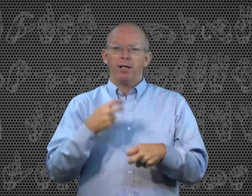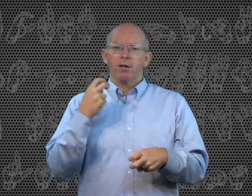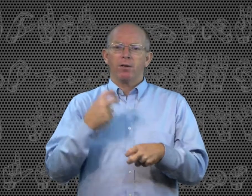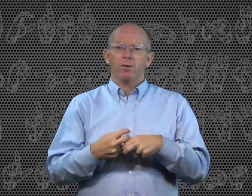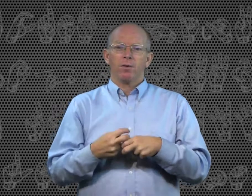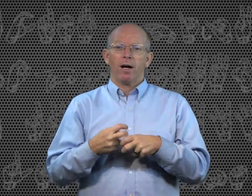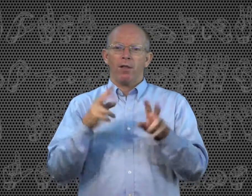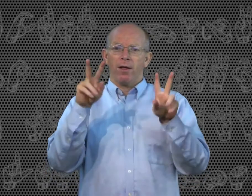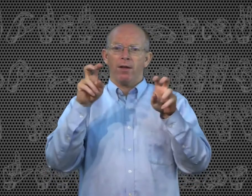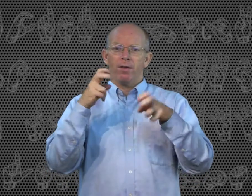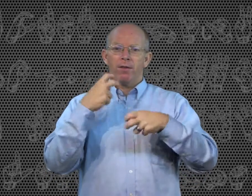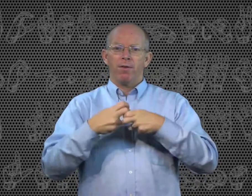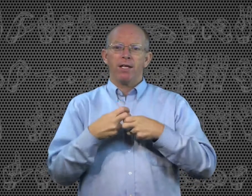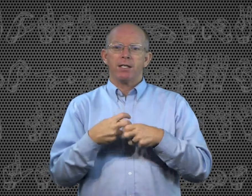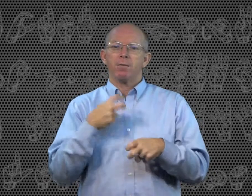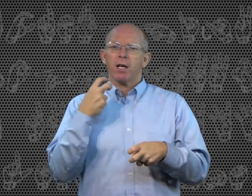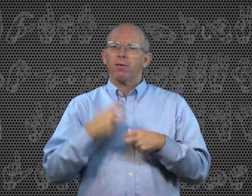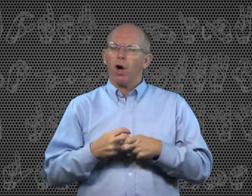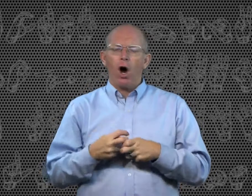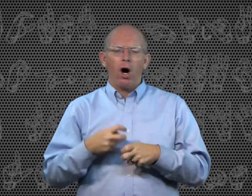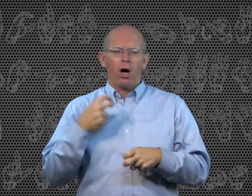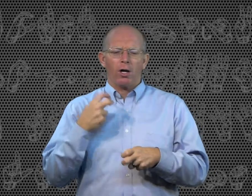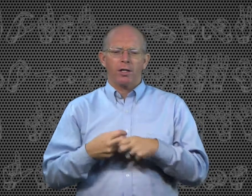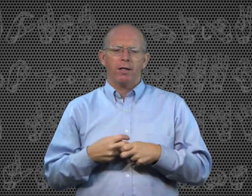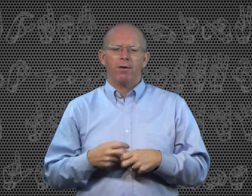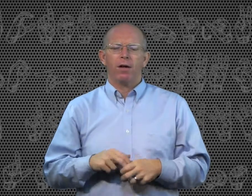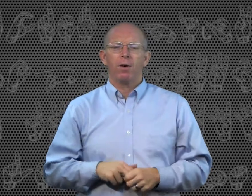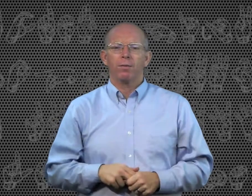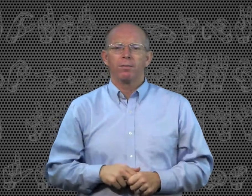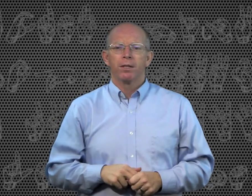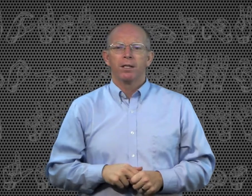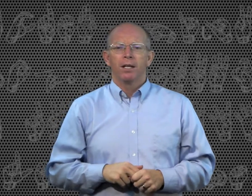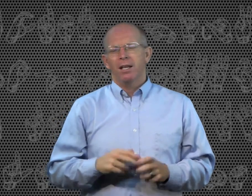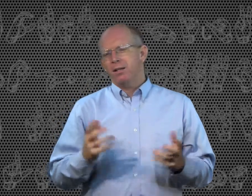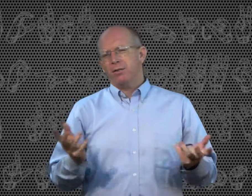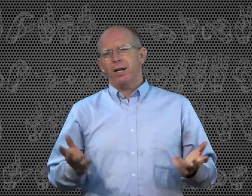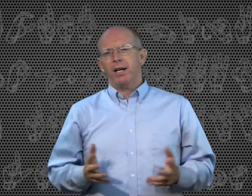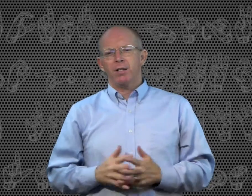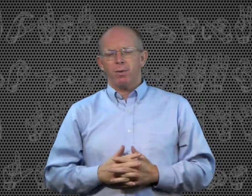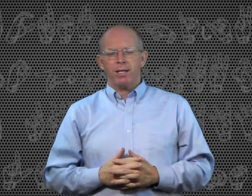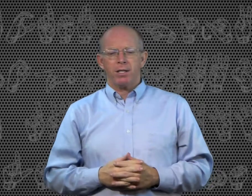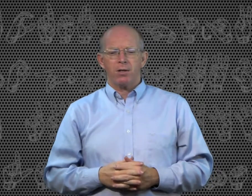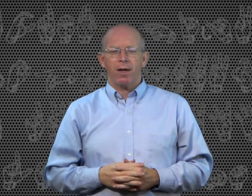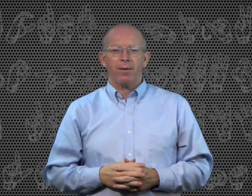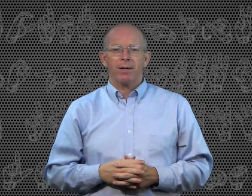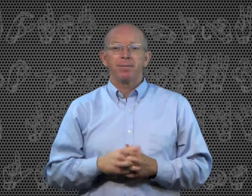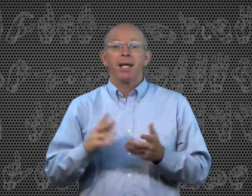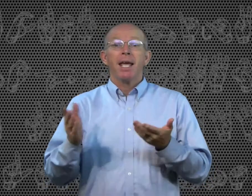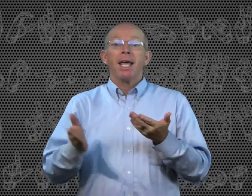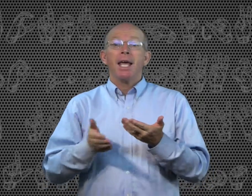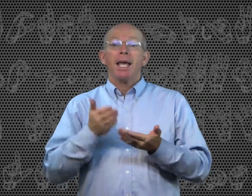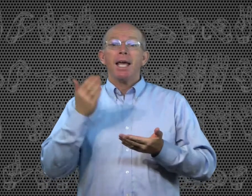I do it right on the Vs themselves. HARD or DIFFICULT. There are various ways to do that one.